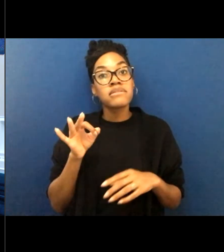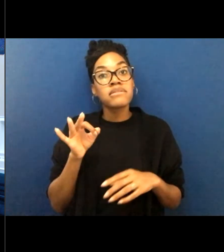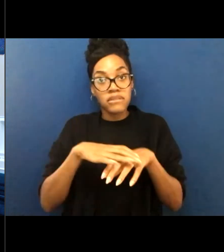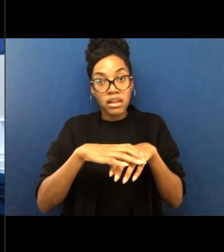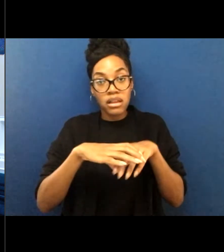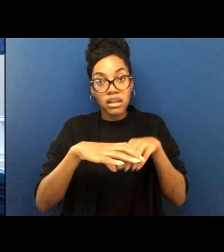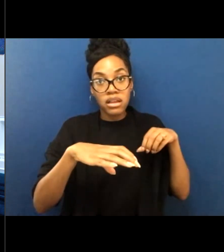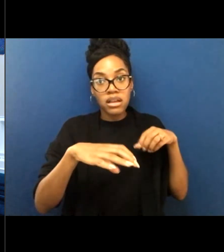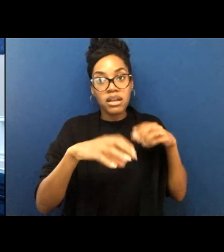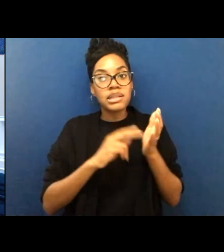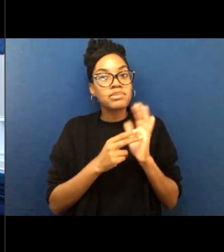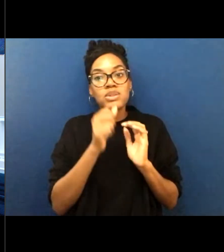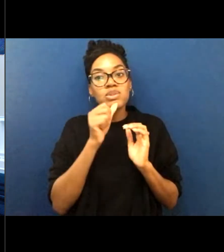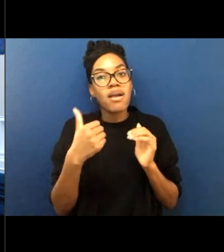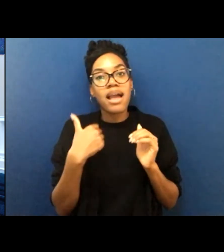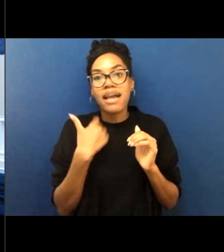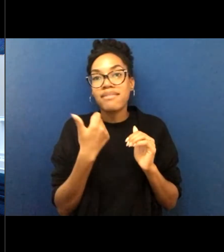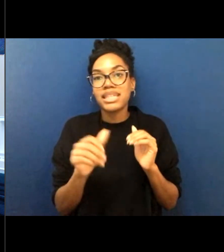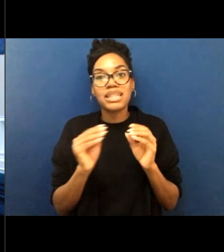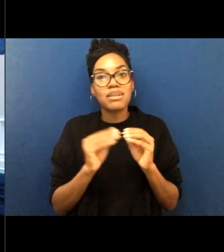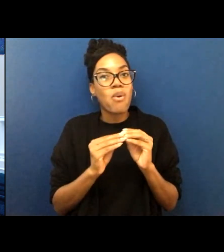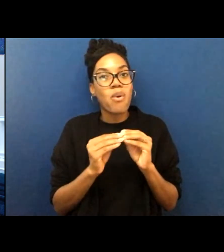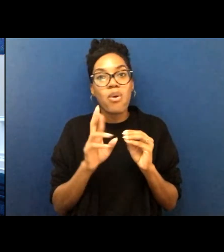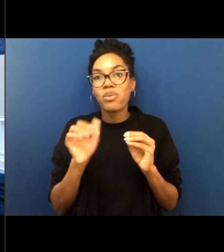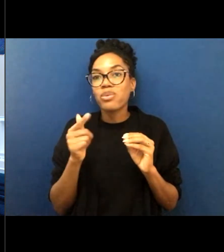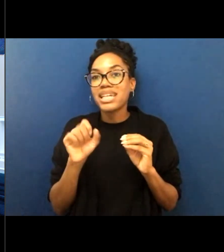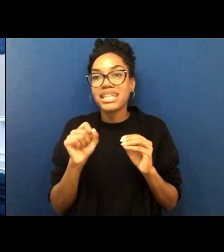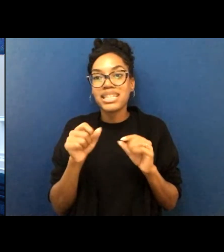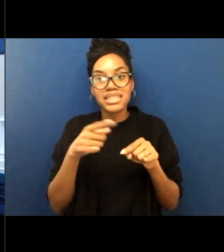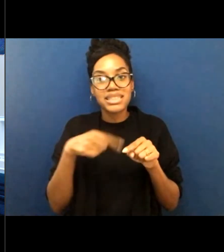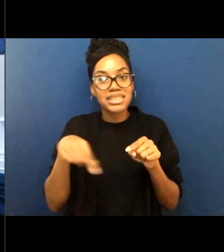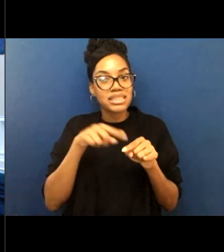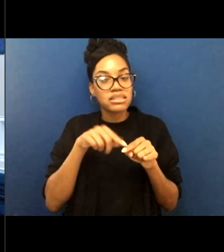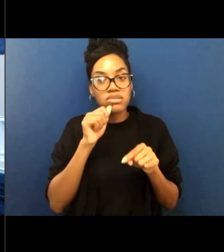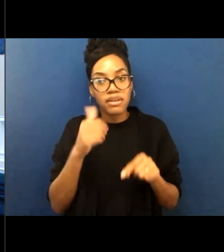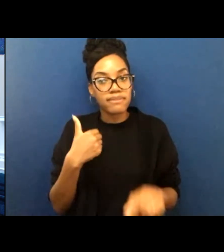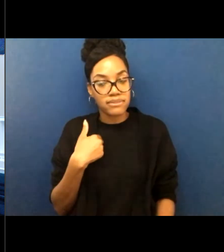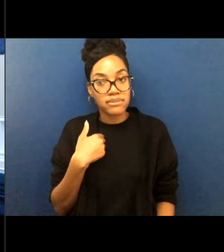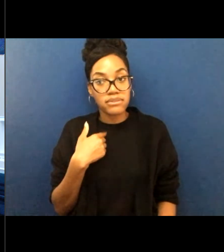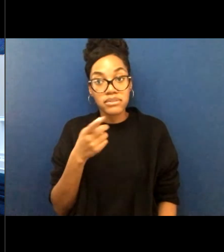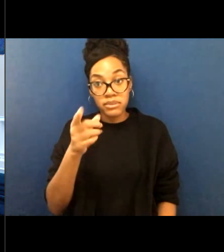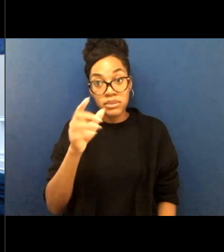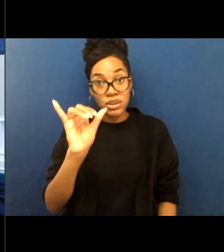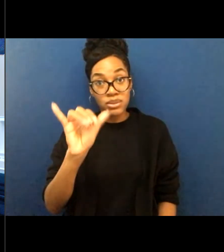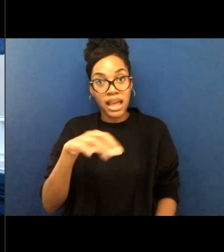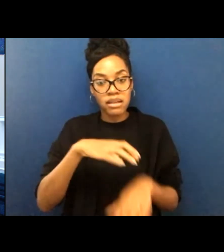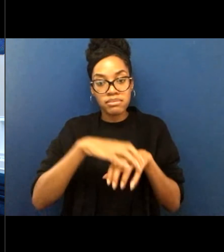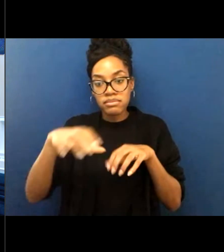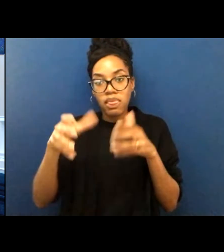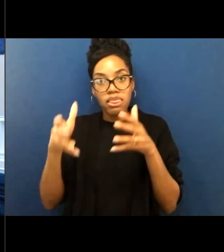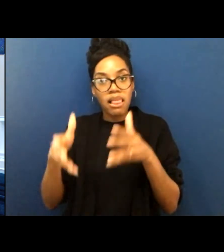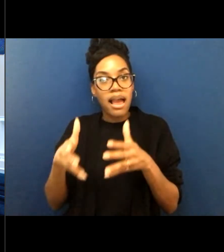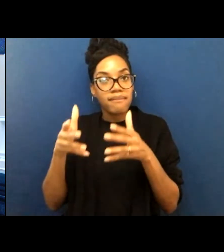any of those growth rings, which is very much true for our crab species that we have here in Kodiak.